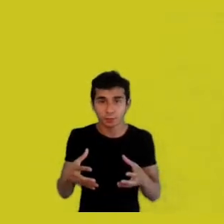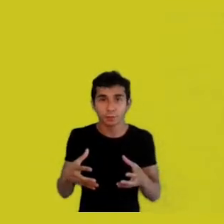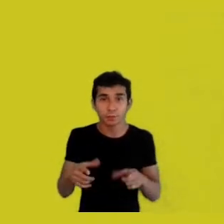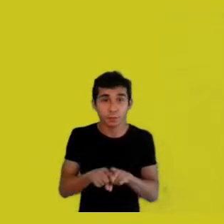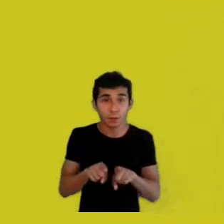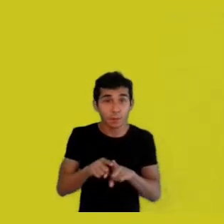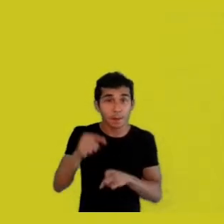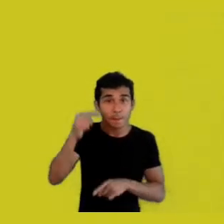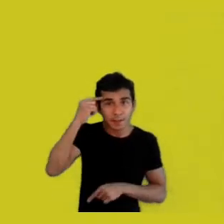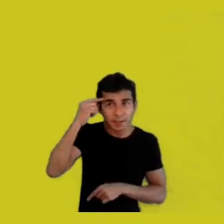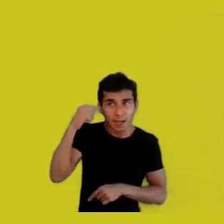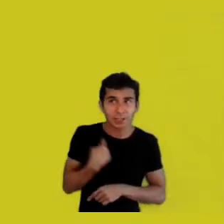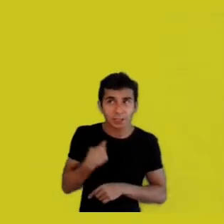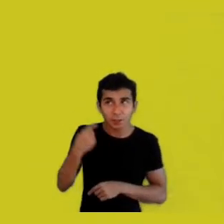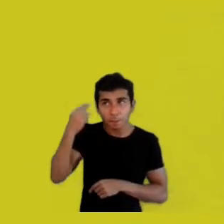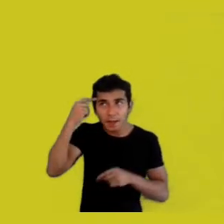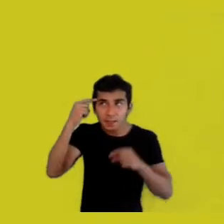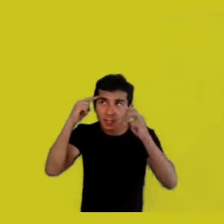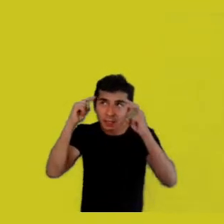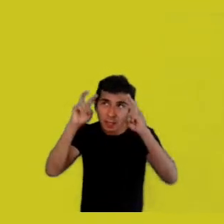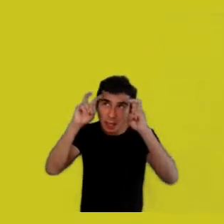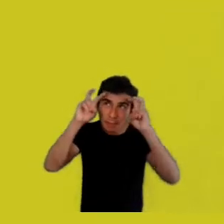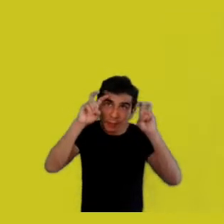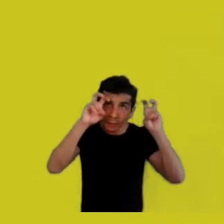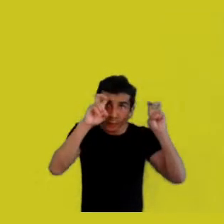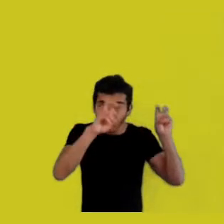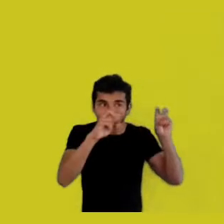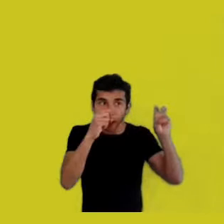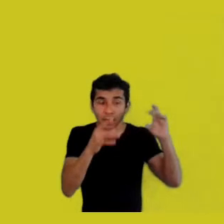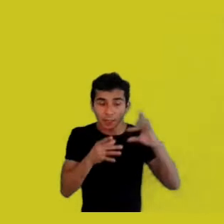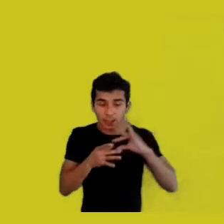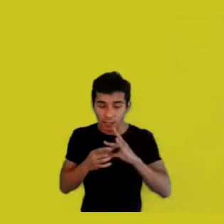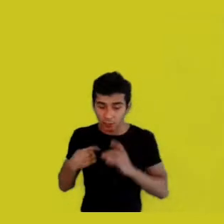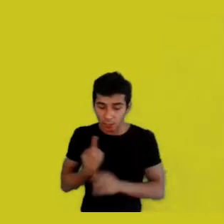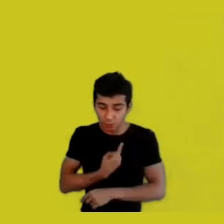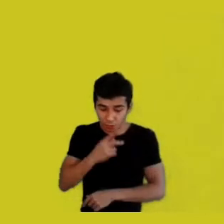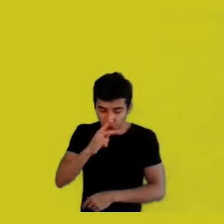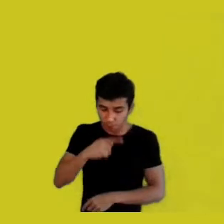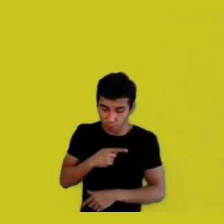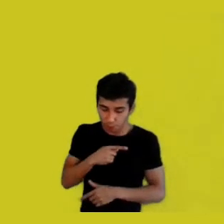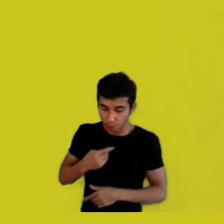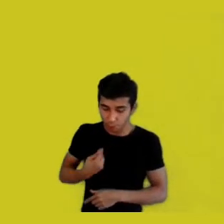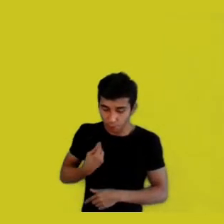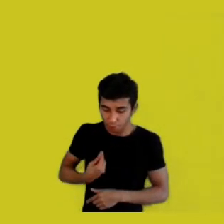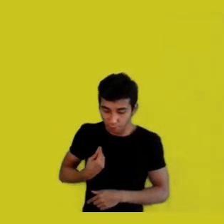say more about our dilemmas or about concrete problems